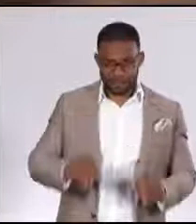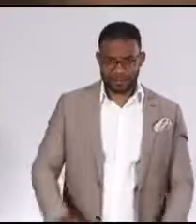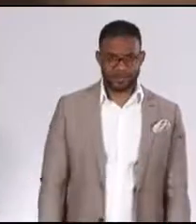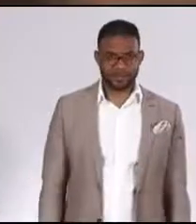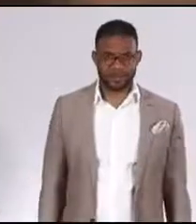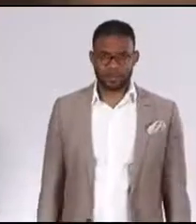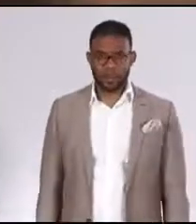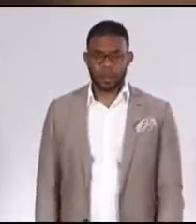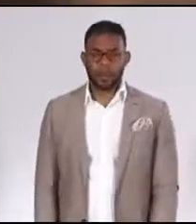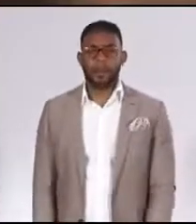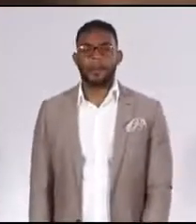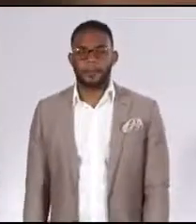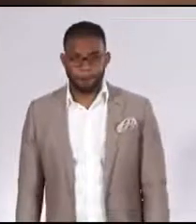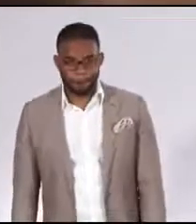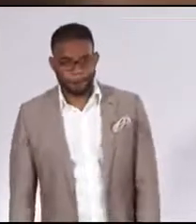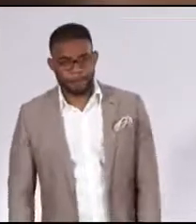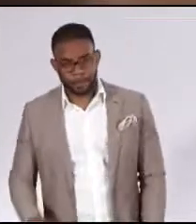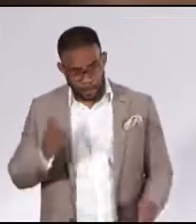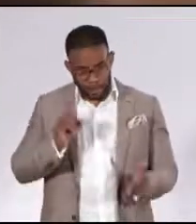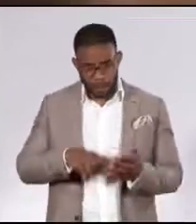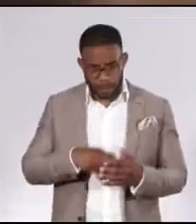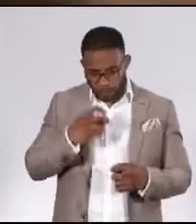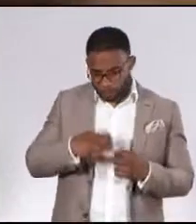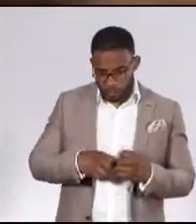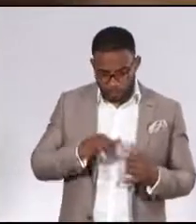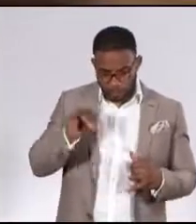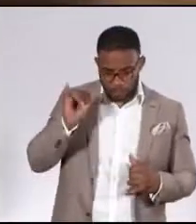I also noticed I had difficulty in bars and love restaurants.